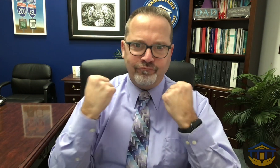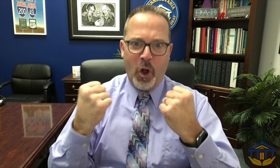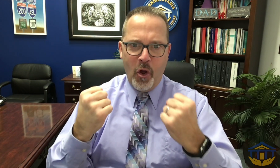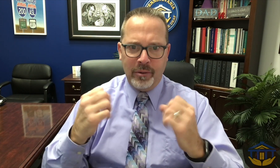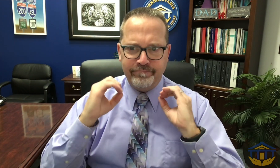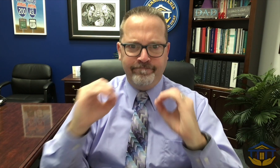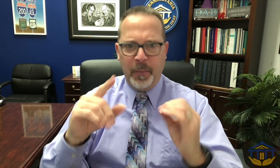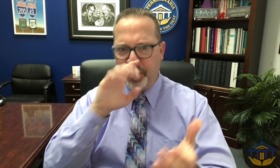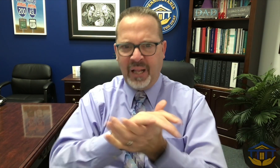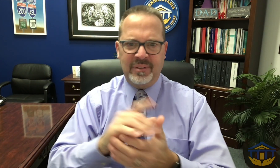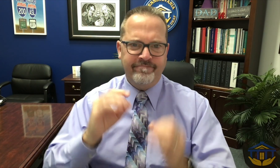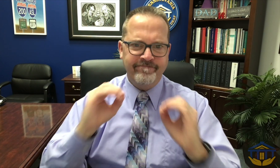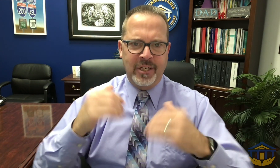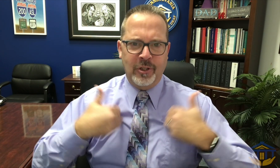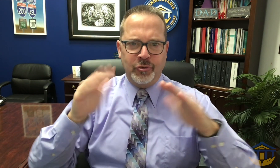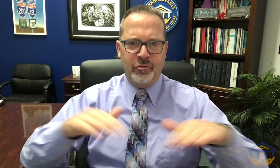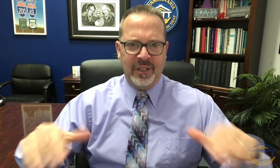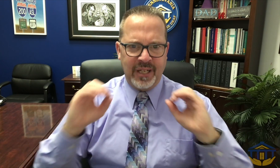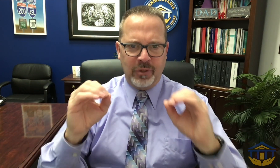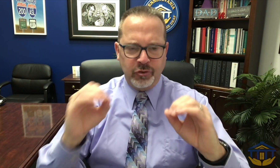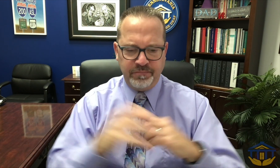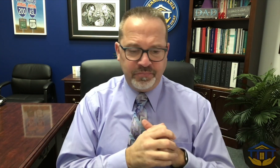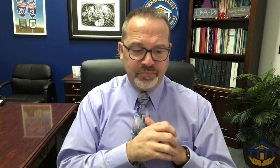leadership as a Black Deaf woman and believes so much in the education of young children.